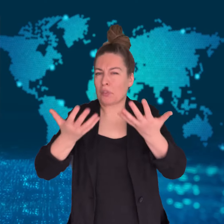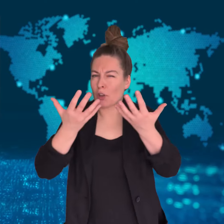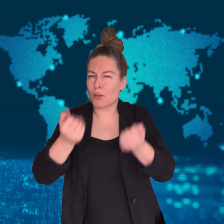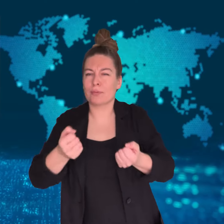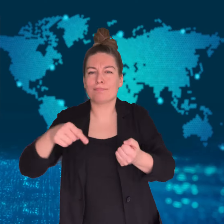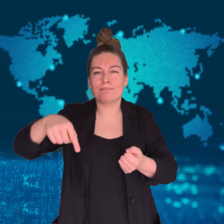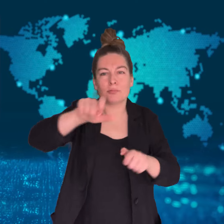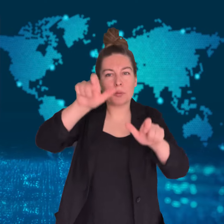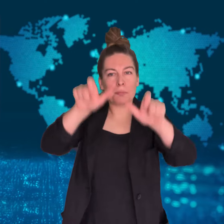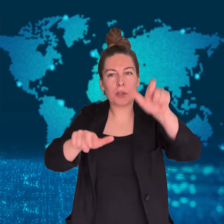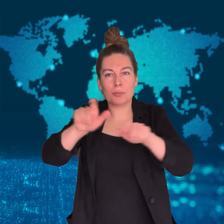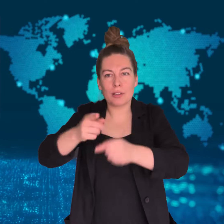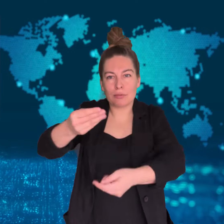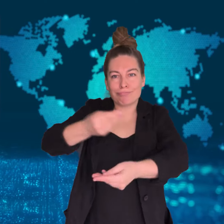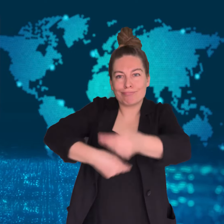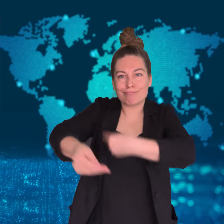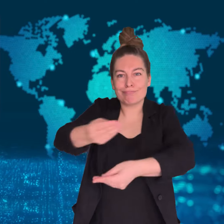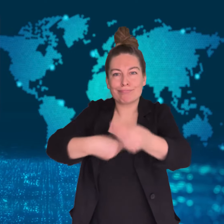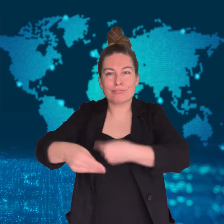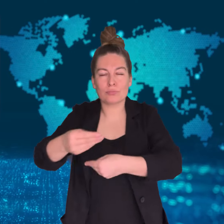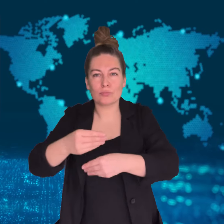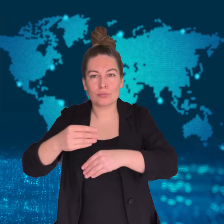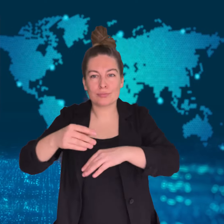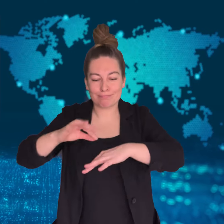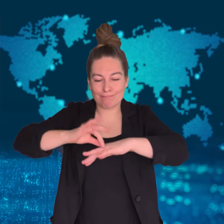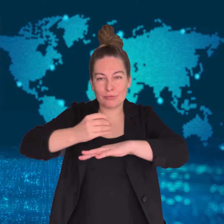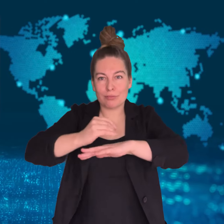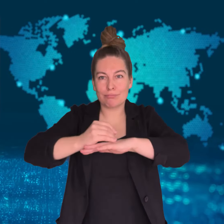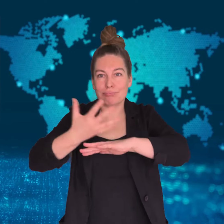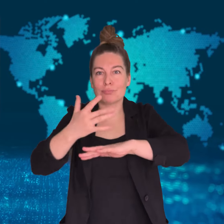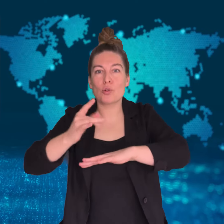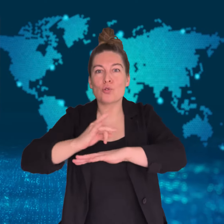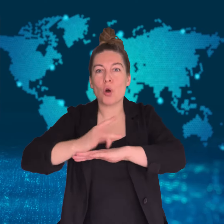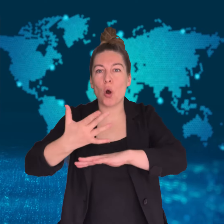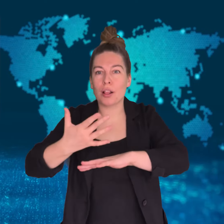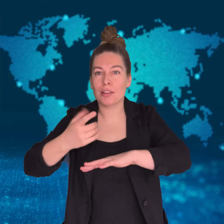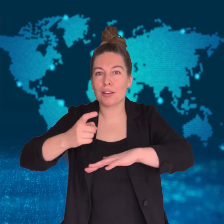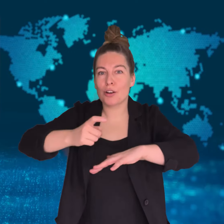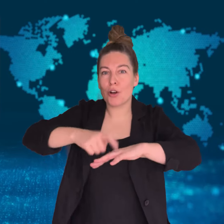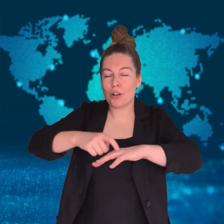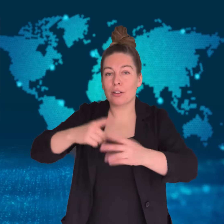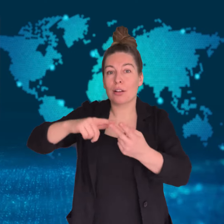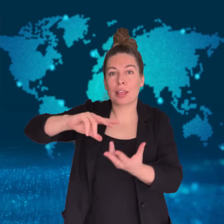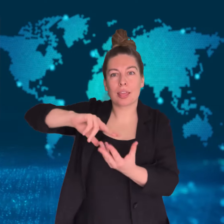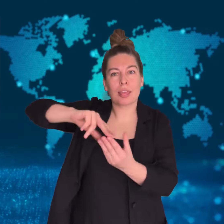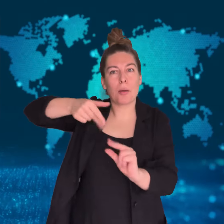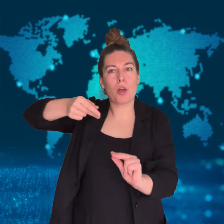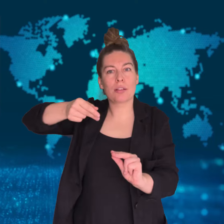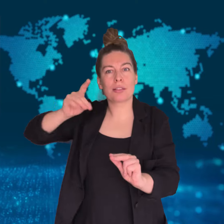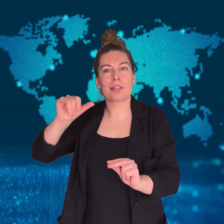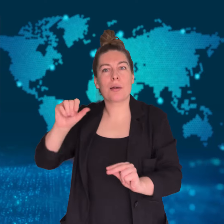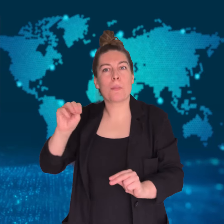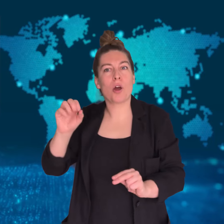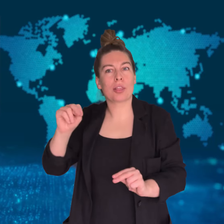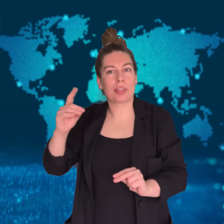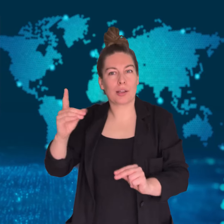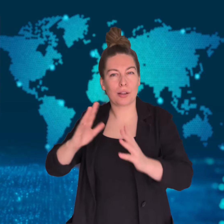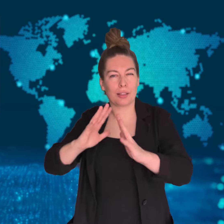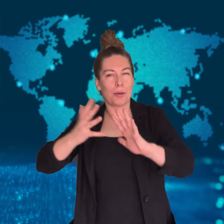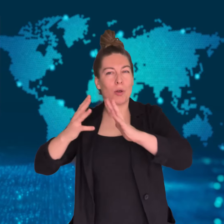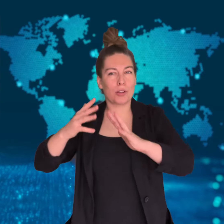President Mnangagwa is accused of helping and protecting gold and diamond smugglers in his country.